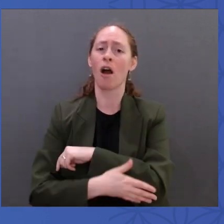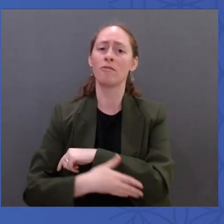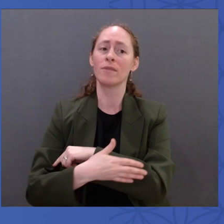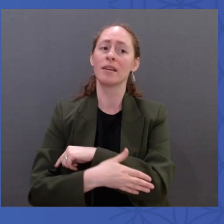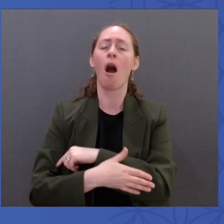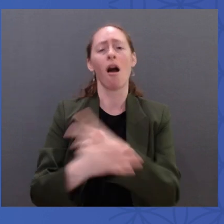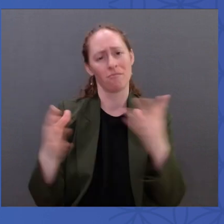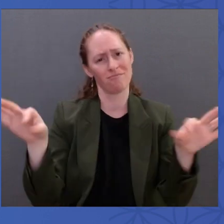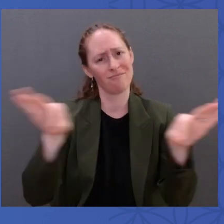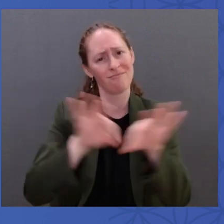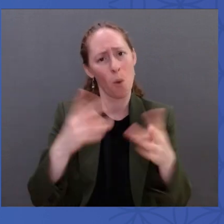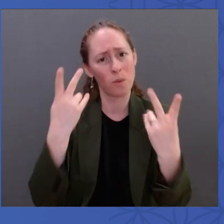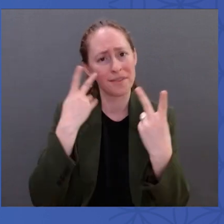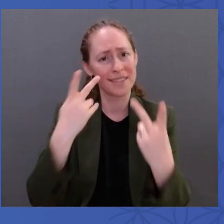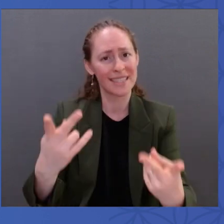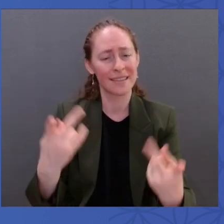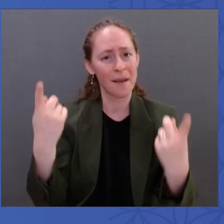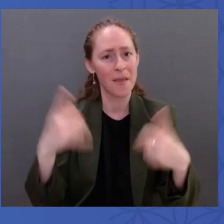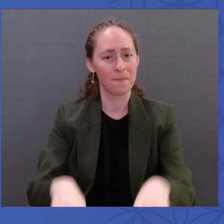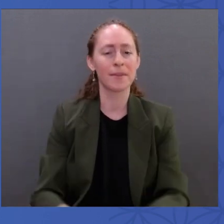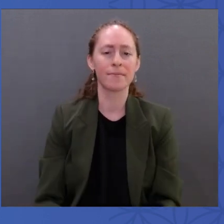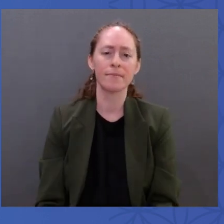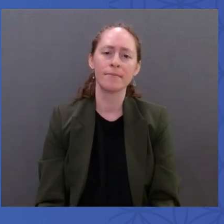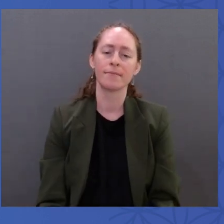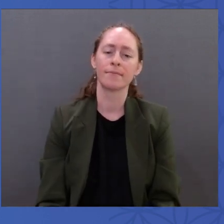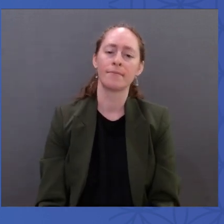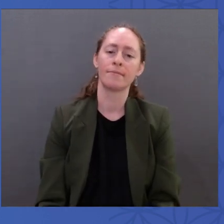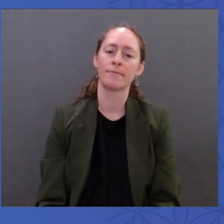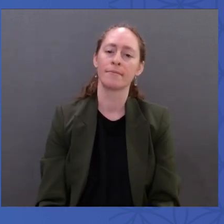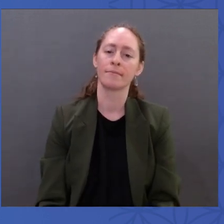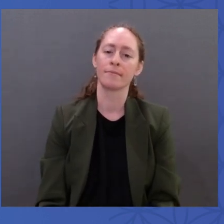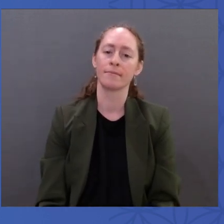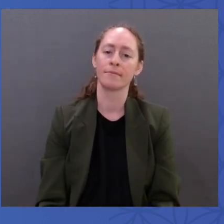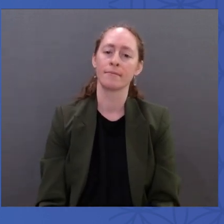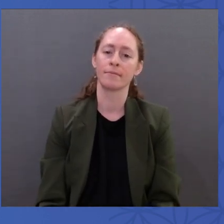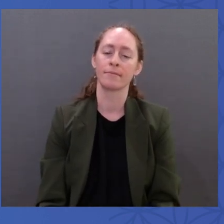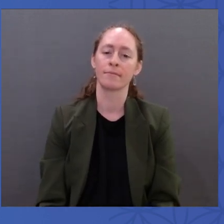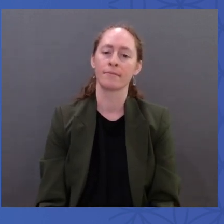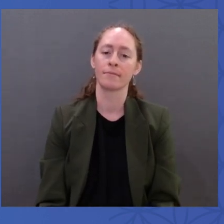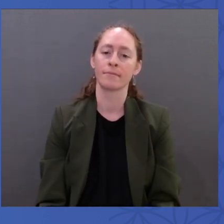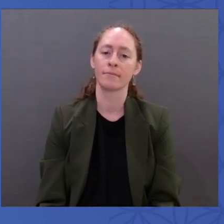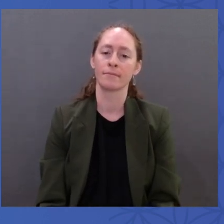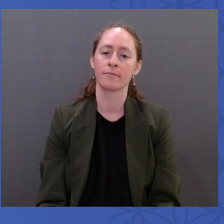The Republic of Korea on the foundation of a liberal democracy and market economy,